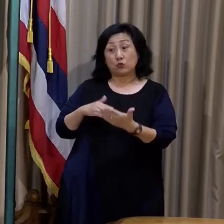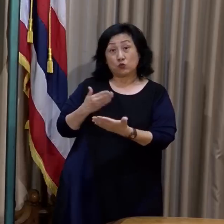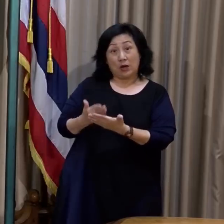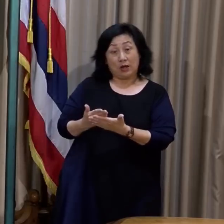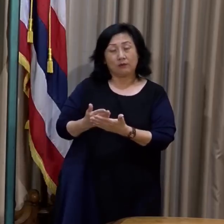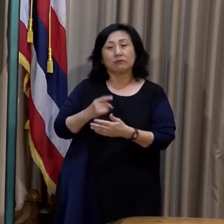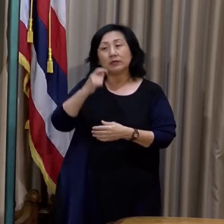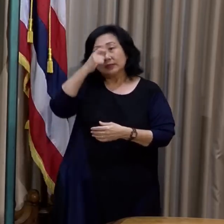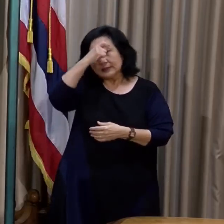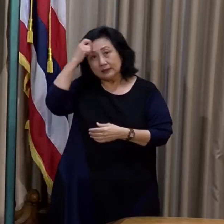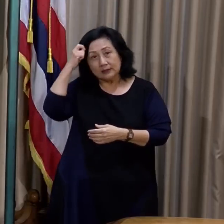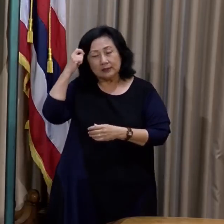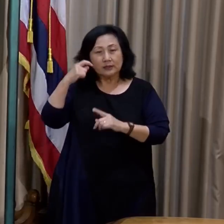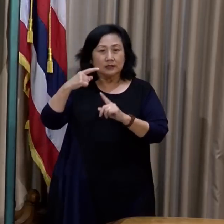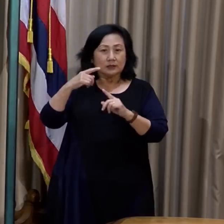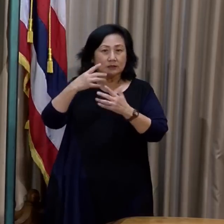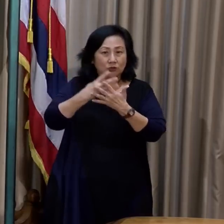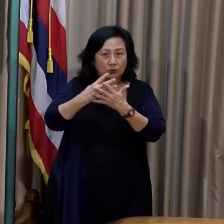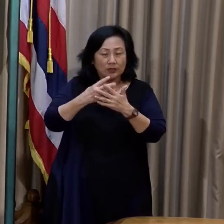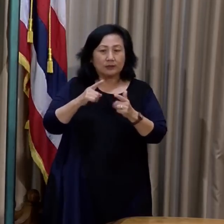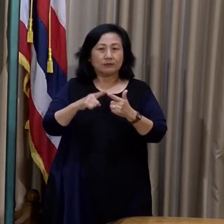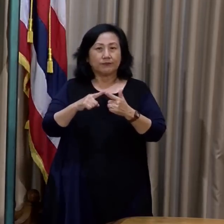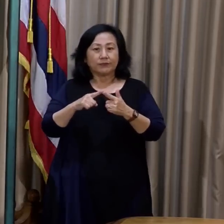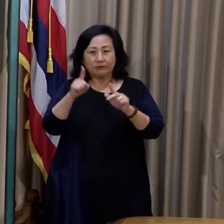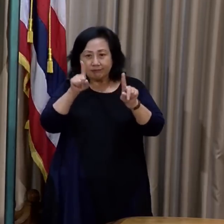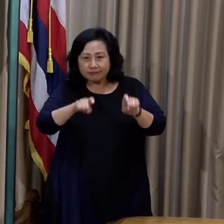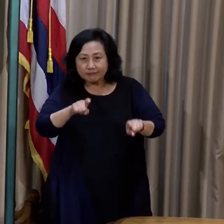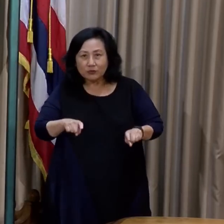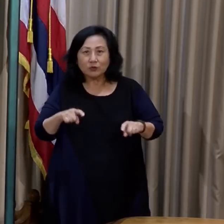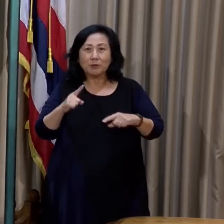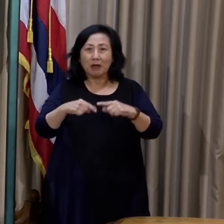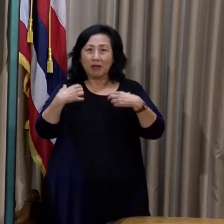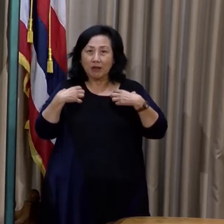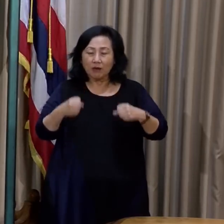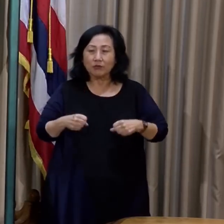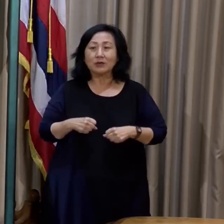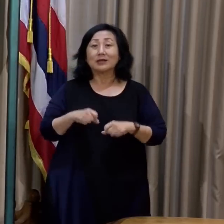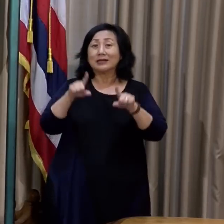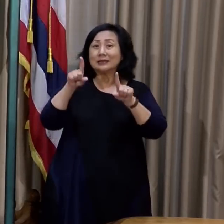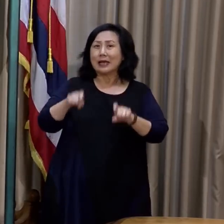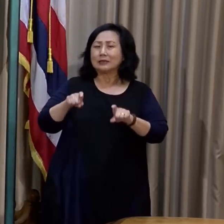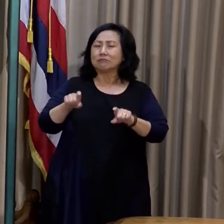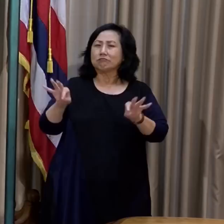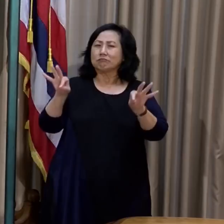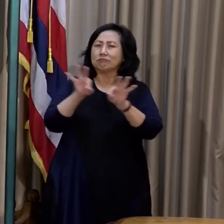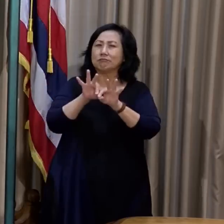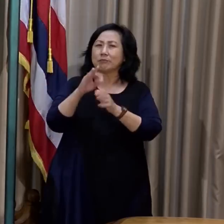KEEP OUR COMMUNITIES SAFE. IT INCLUDES SCREENING UPON ARRIVAL, TEMPERATURE SCREENING